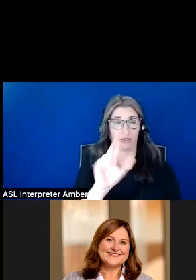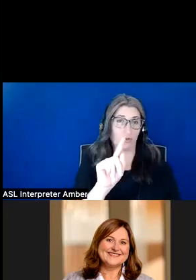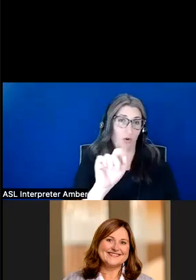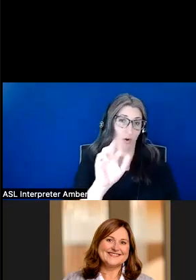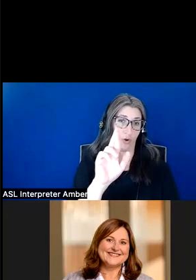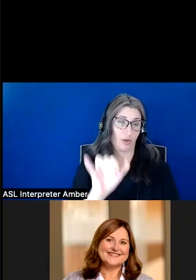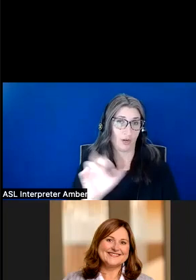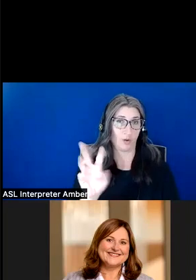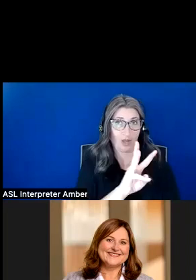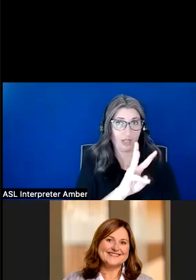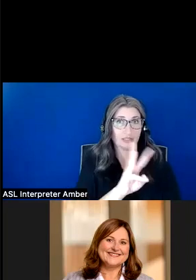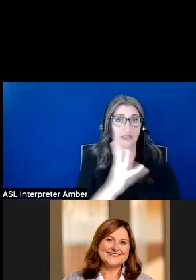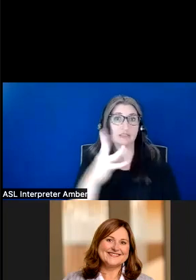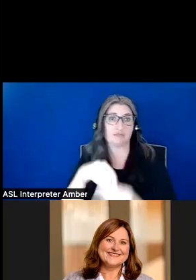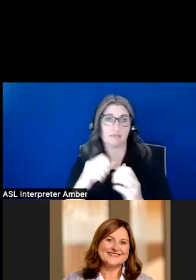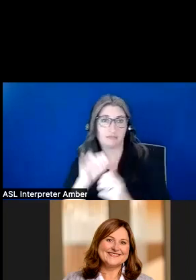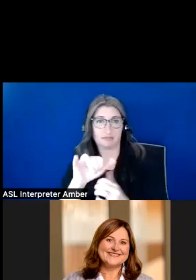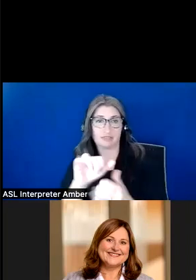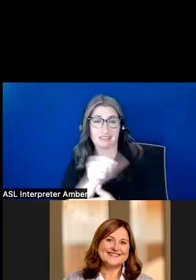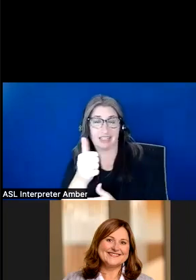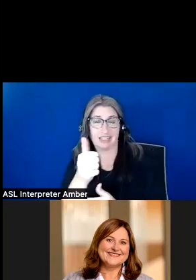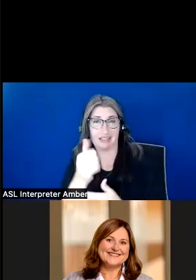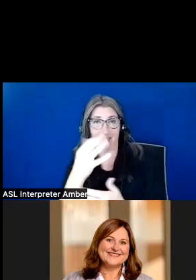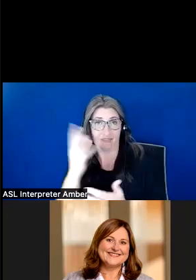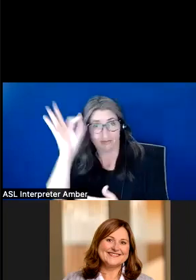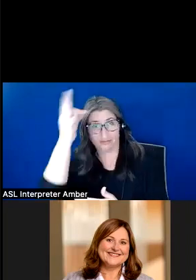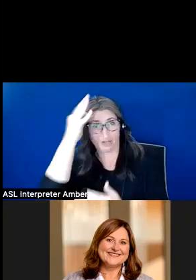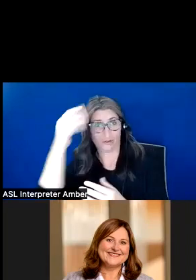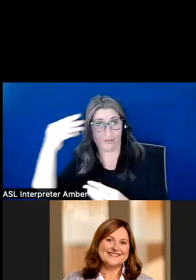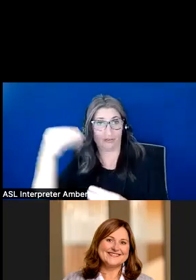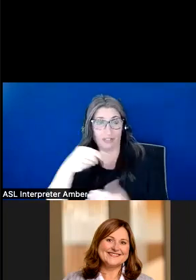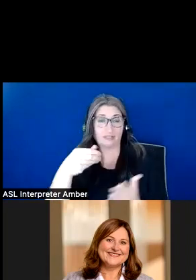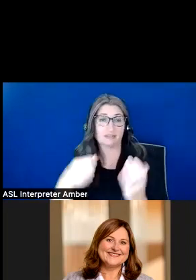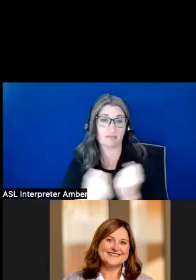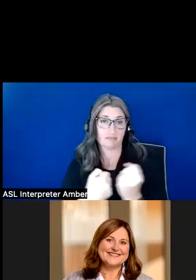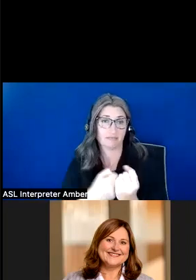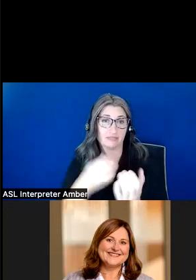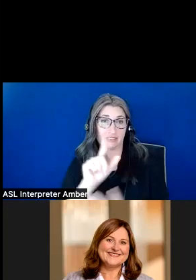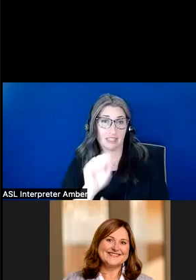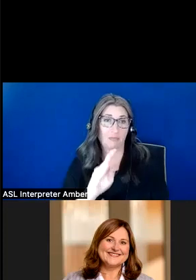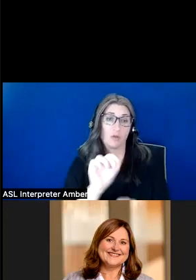We are one of 10 federally funded labs across the country who work with states, districts,